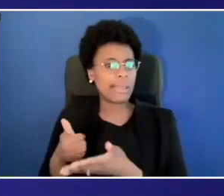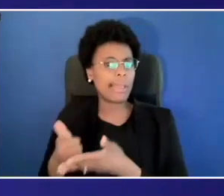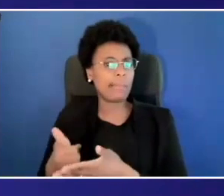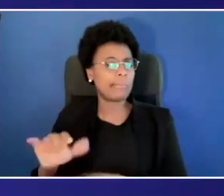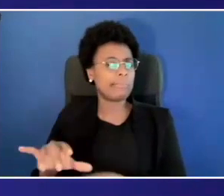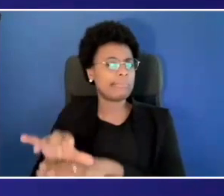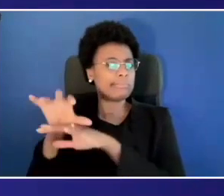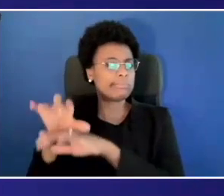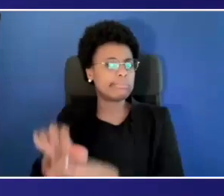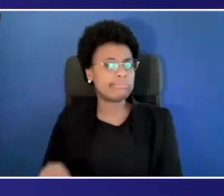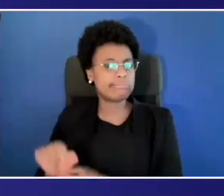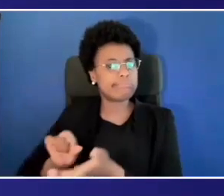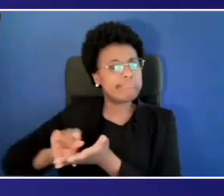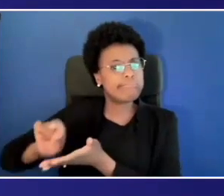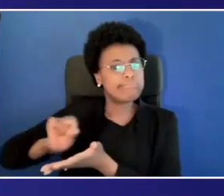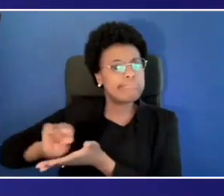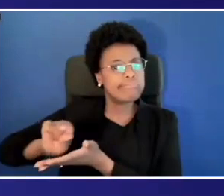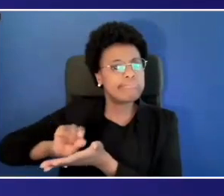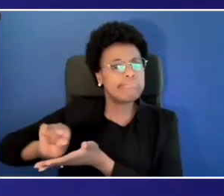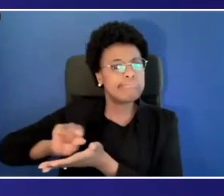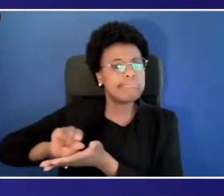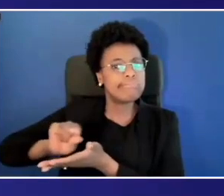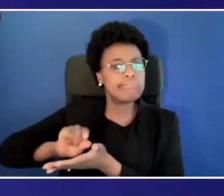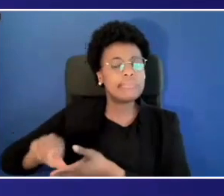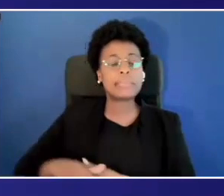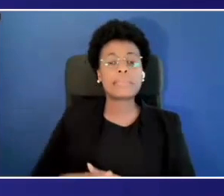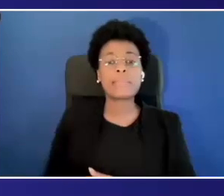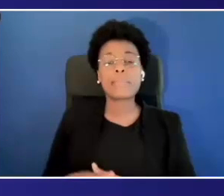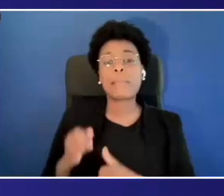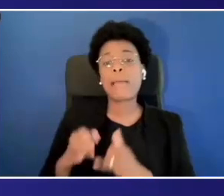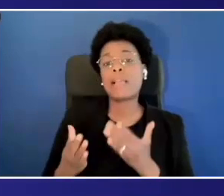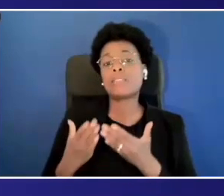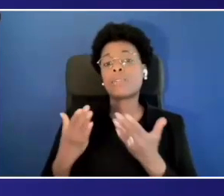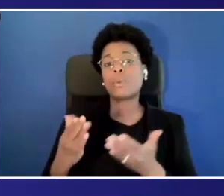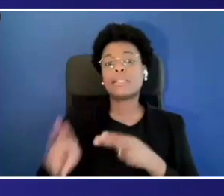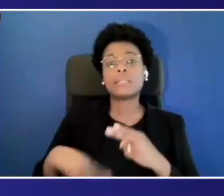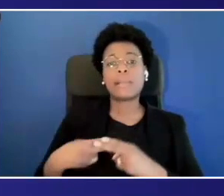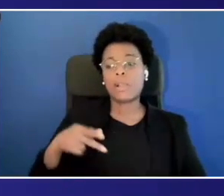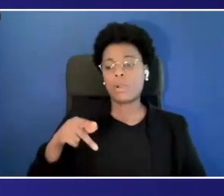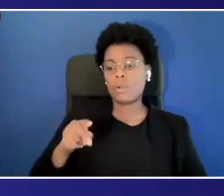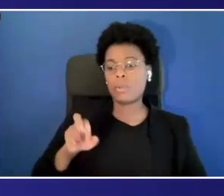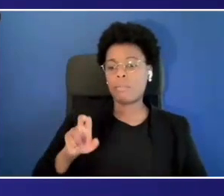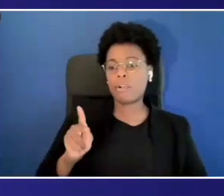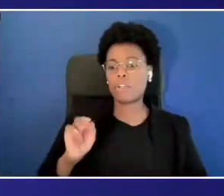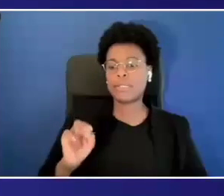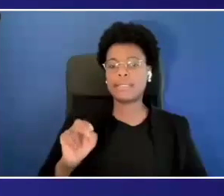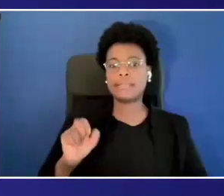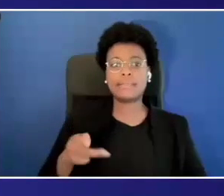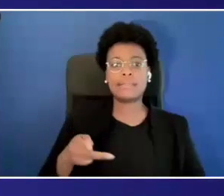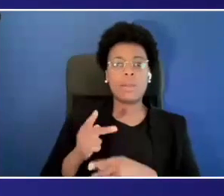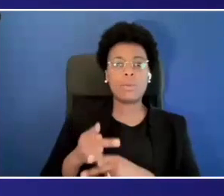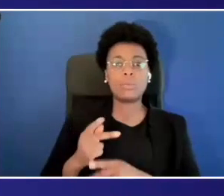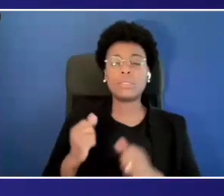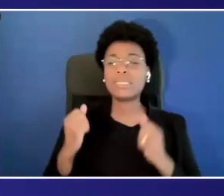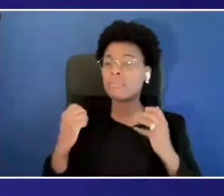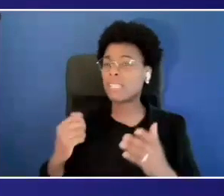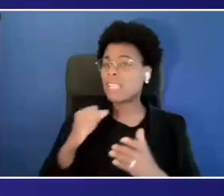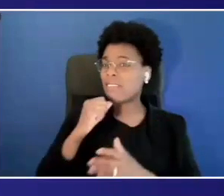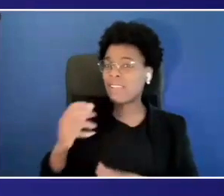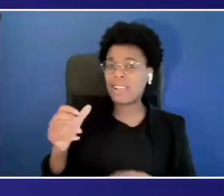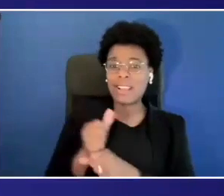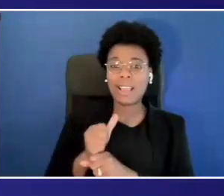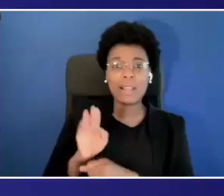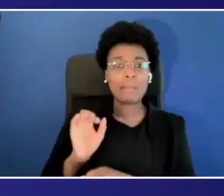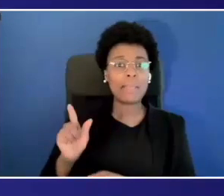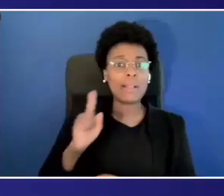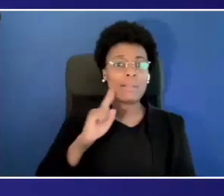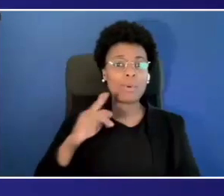My 3rd request applies to Perkins loans, but the wind down I am seeing an alarming number of borrowers who have not received bills on their Perkins for decades, only to receive a bill recently.